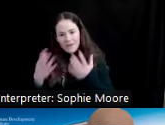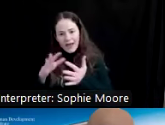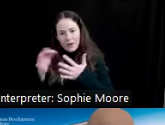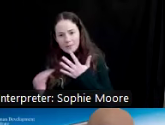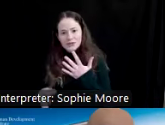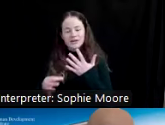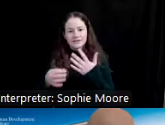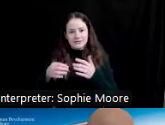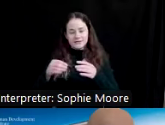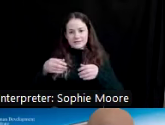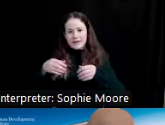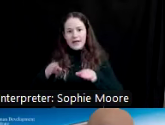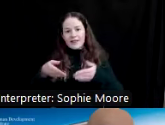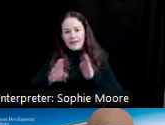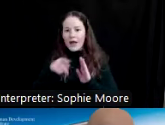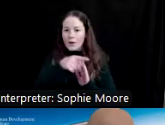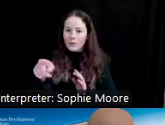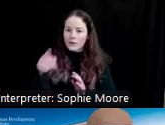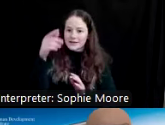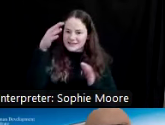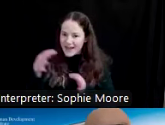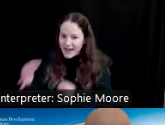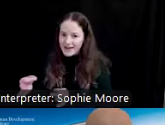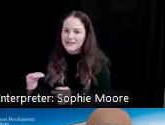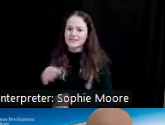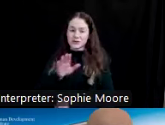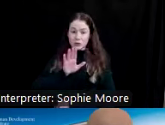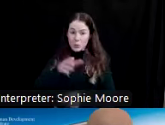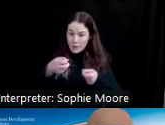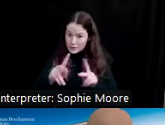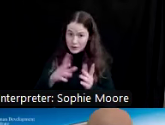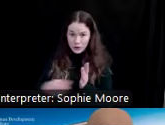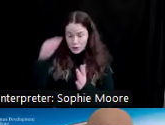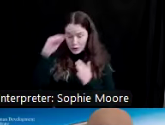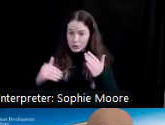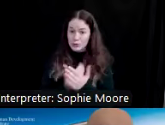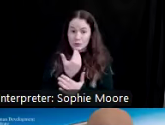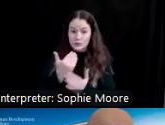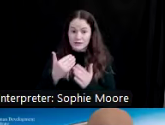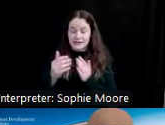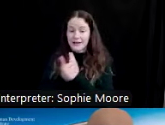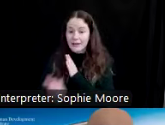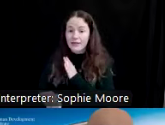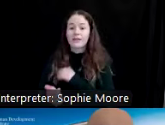opportunity to learn a new skill. So, what is it that you want to do? Um, what team do you want to be on? What color do